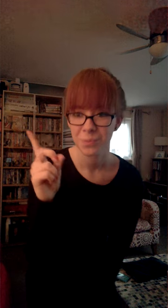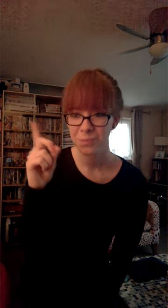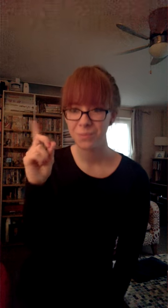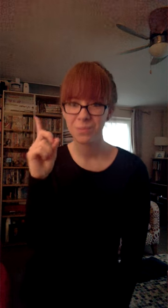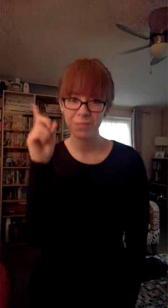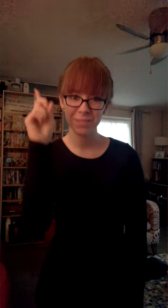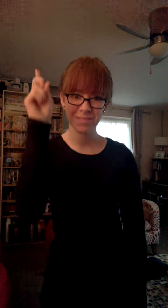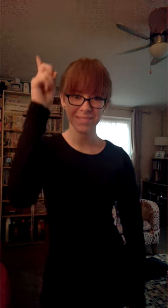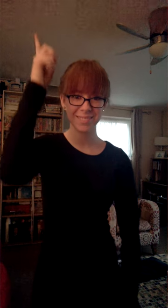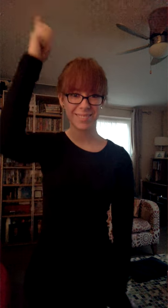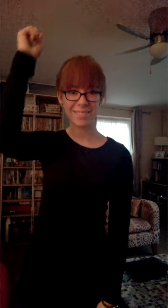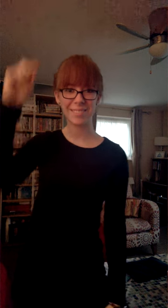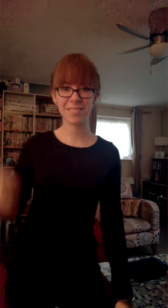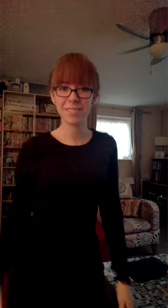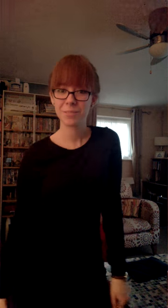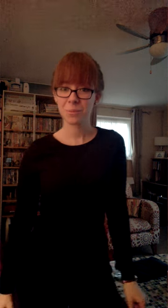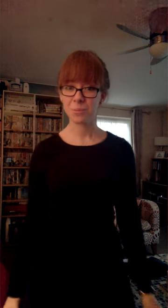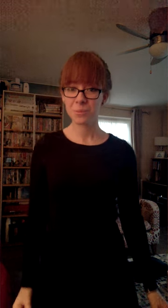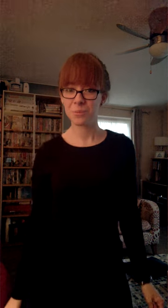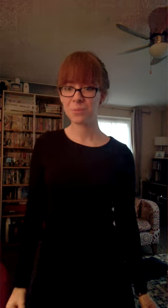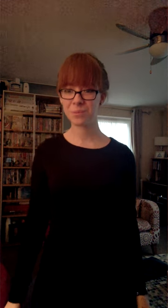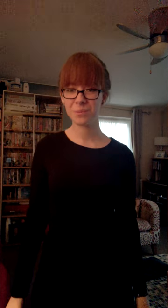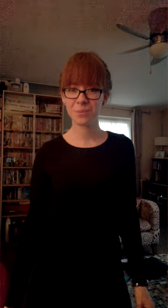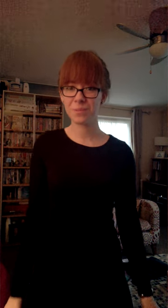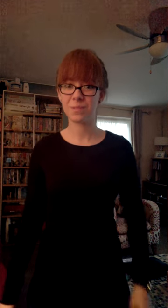whaa?!) Uptown Funk you up